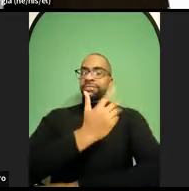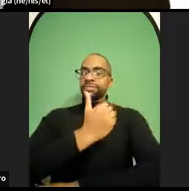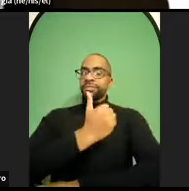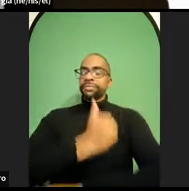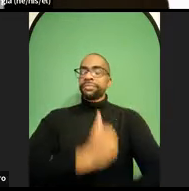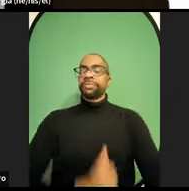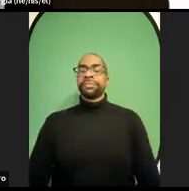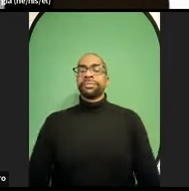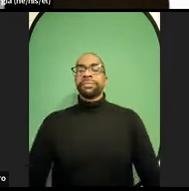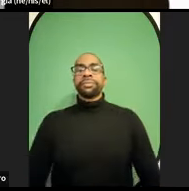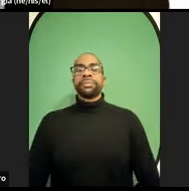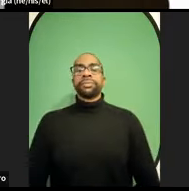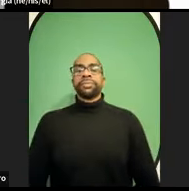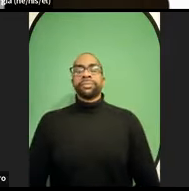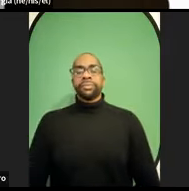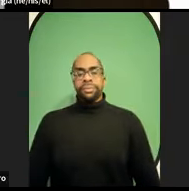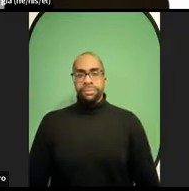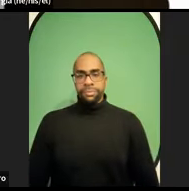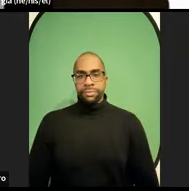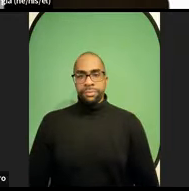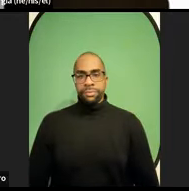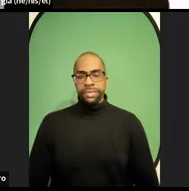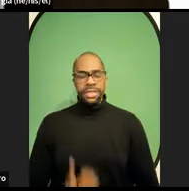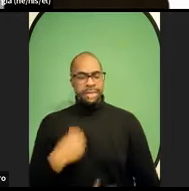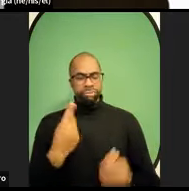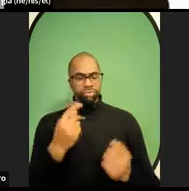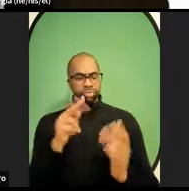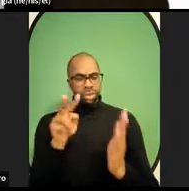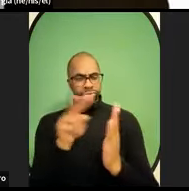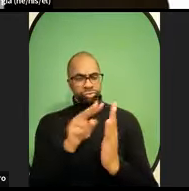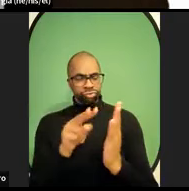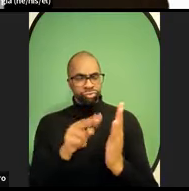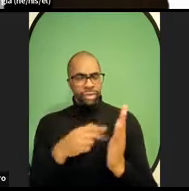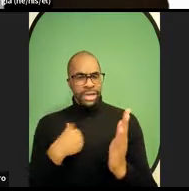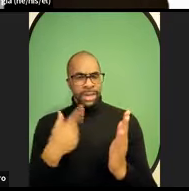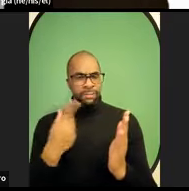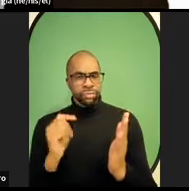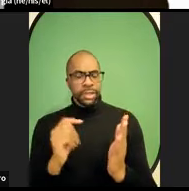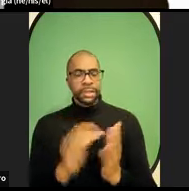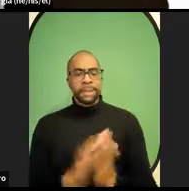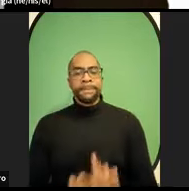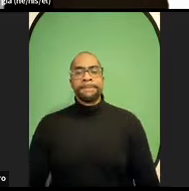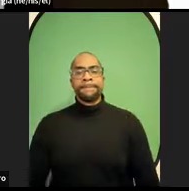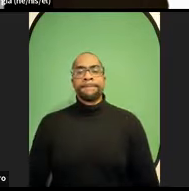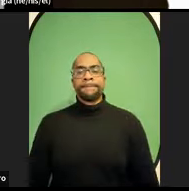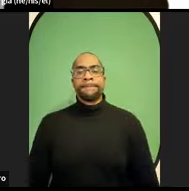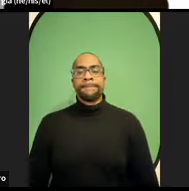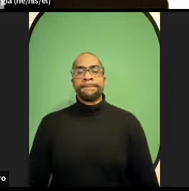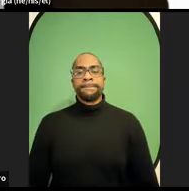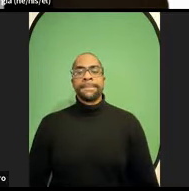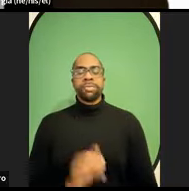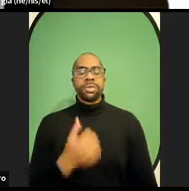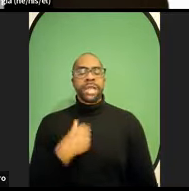Okay. If a child and If a child and, like, like If a child and, like, like, I'm trying to read these notes here but I just literally was reading